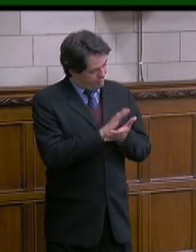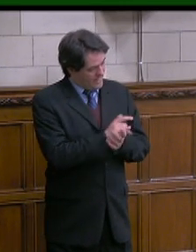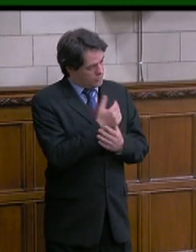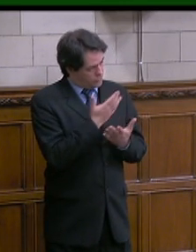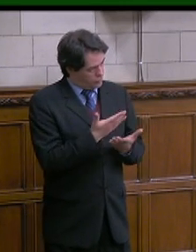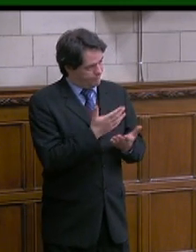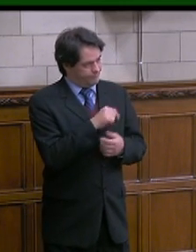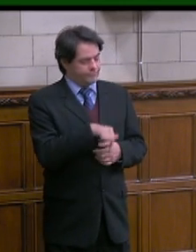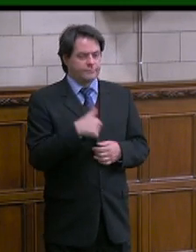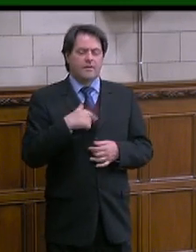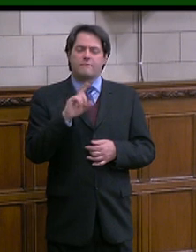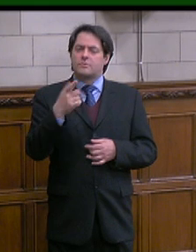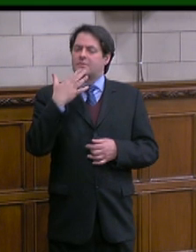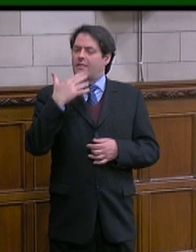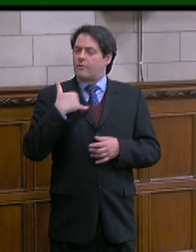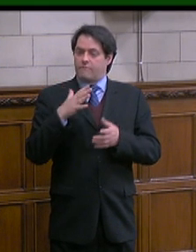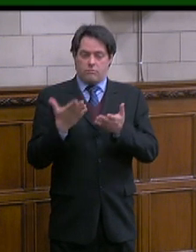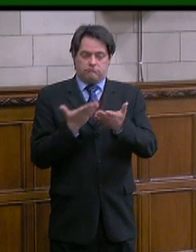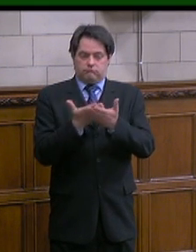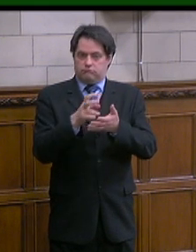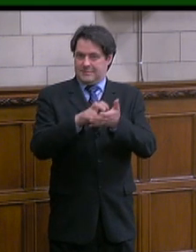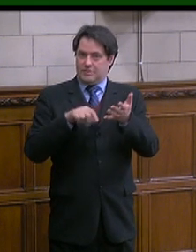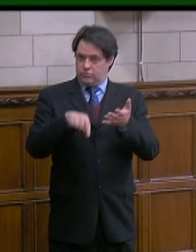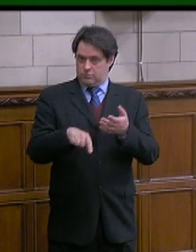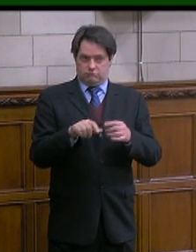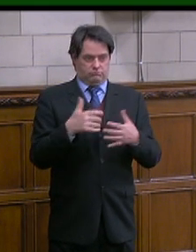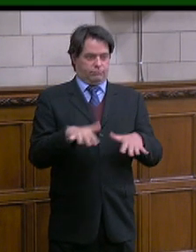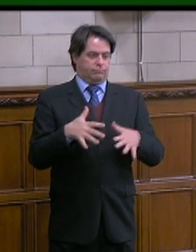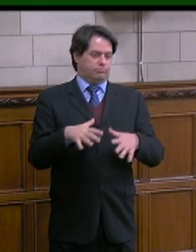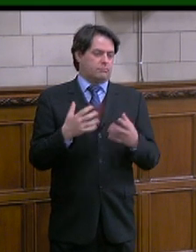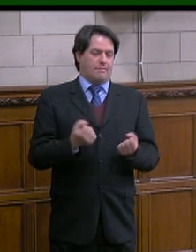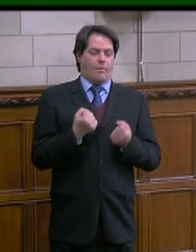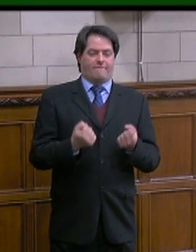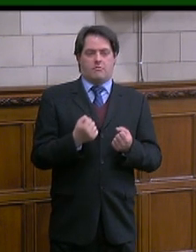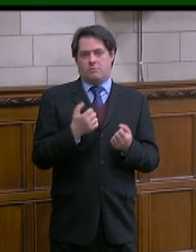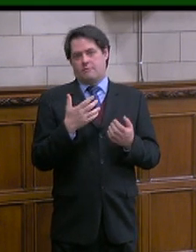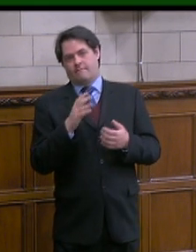Member for Blaydon (Liz Twist) on securing this debate and on a powerful opening speech,